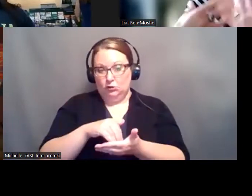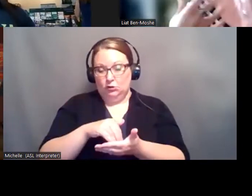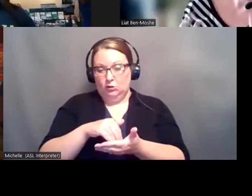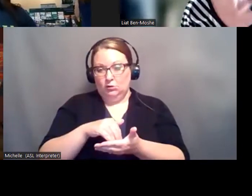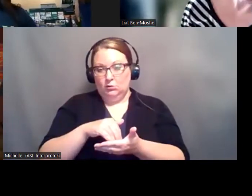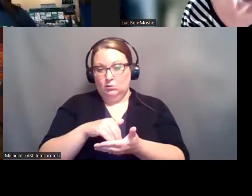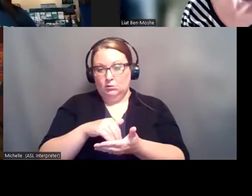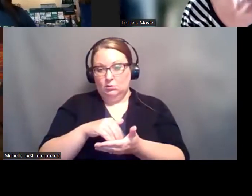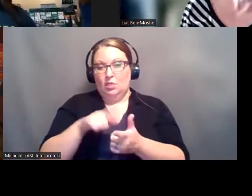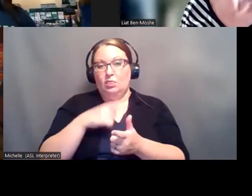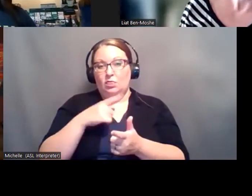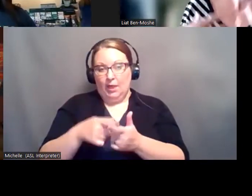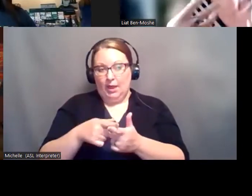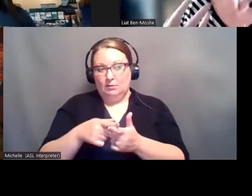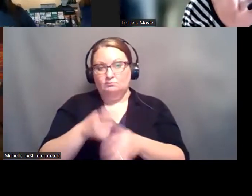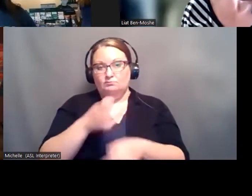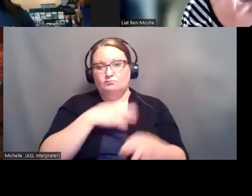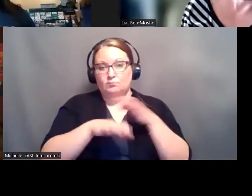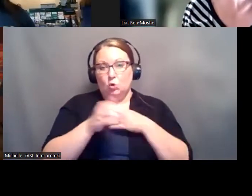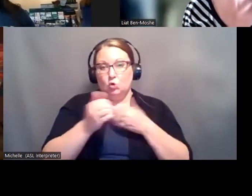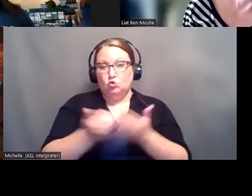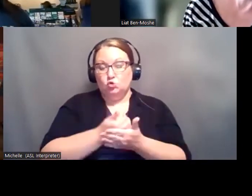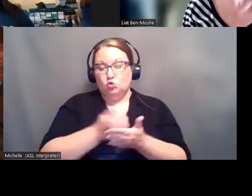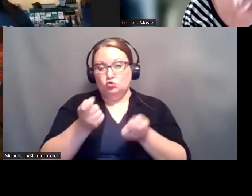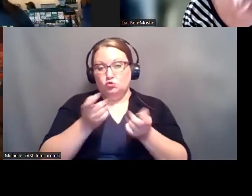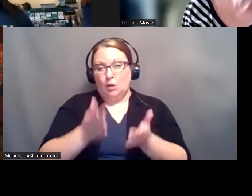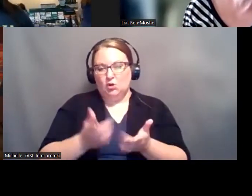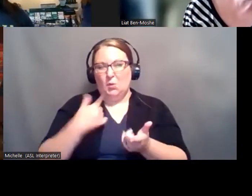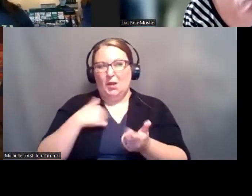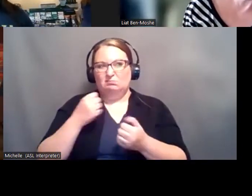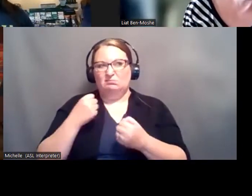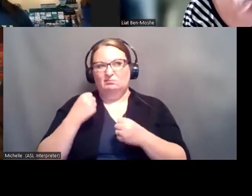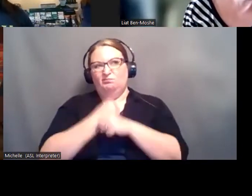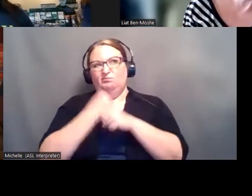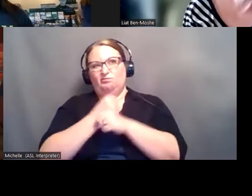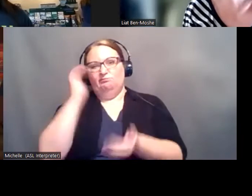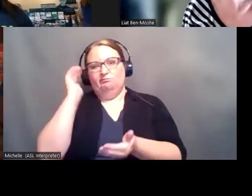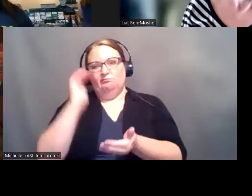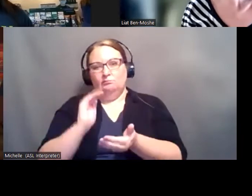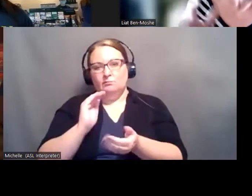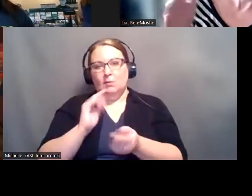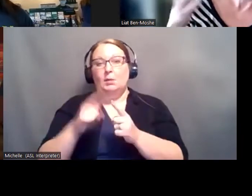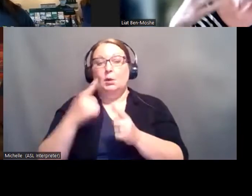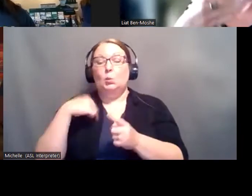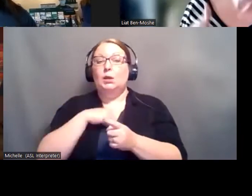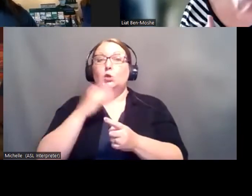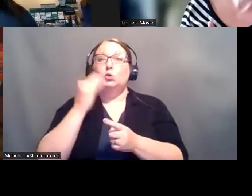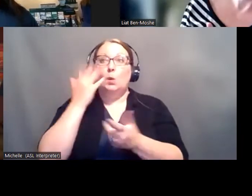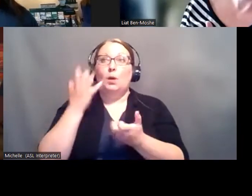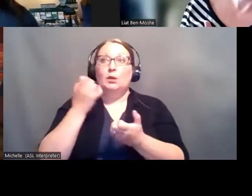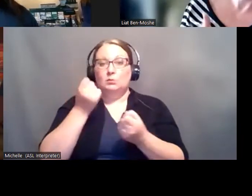Then came a new director, we became less adversary, but we knew that we wanted to be under Student Affairs.